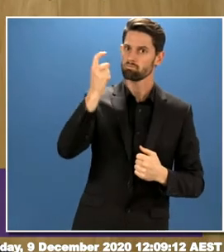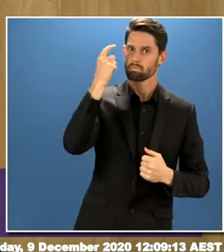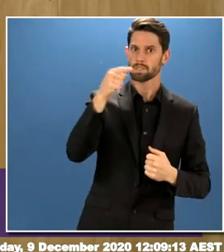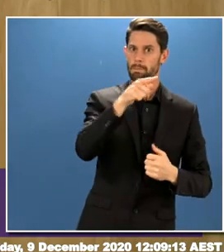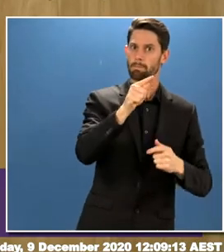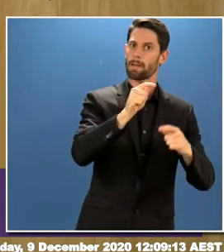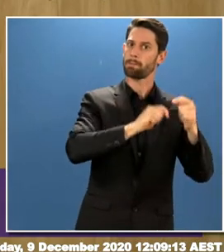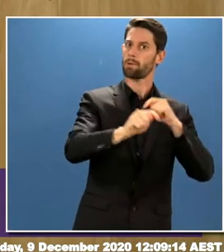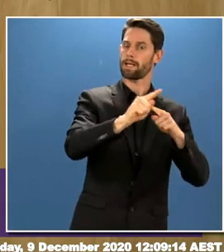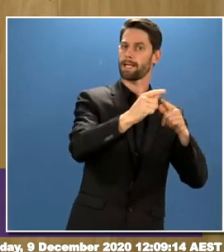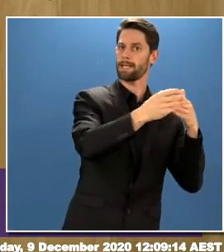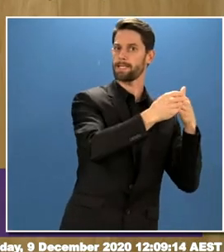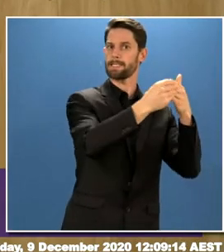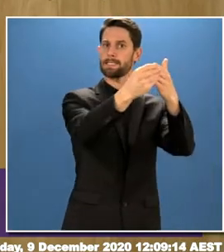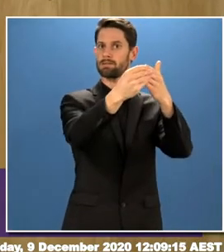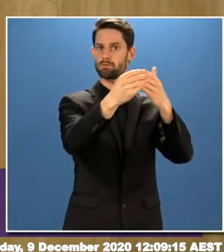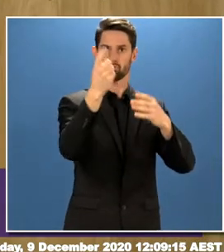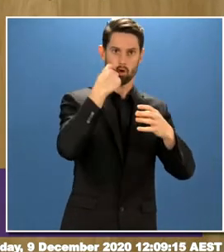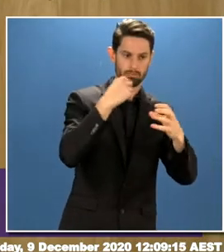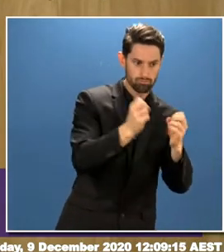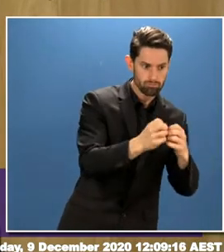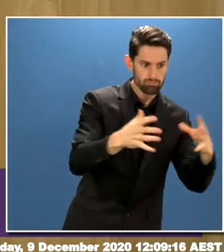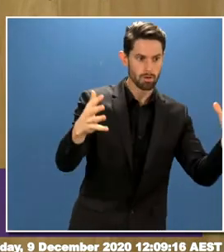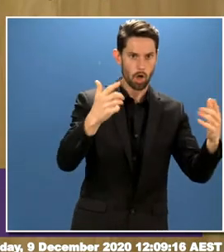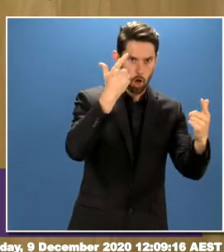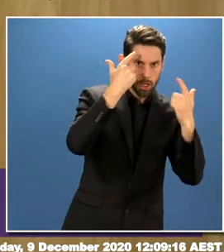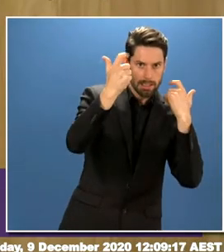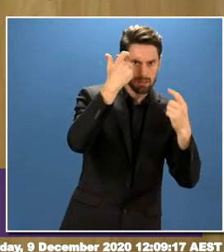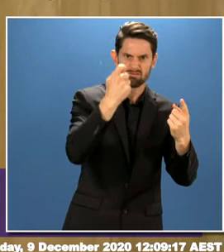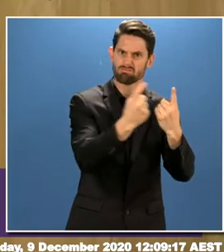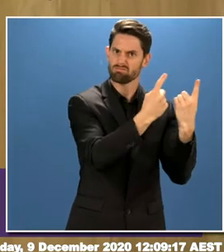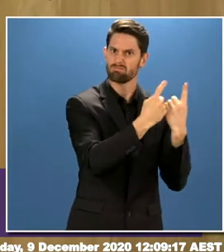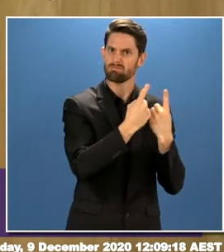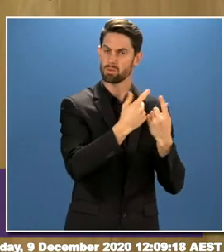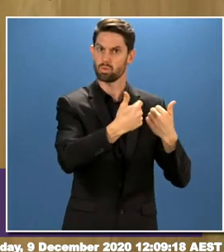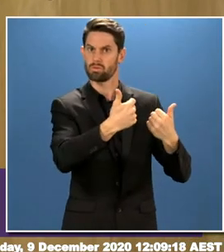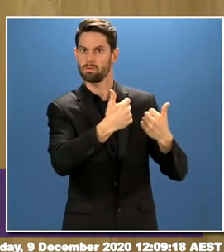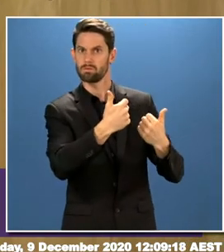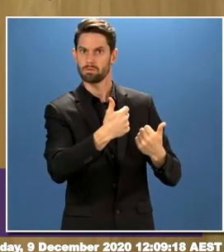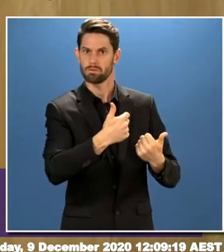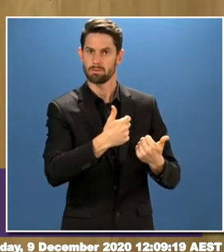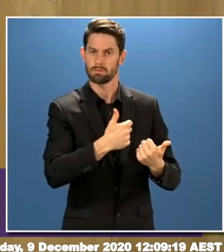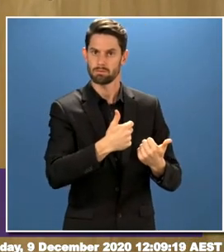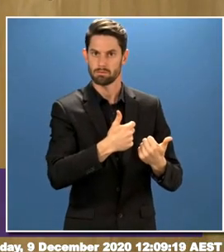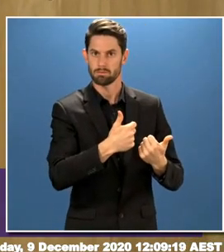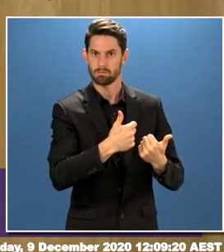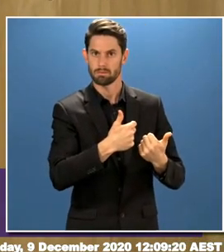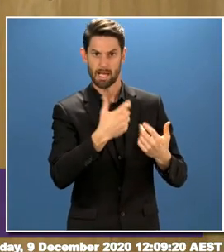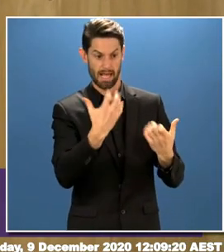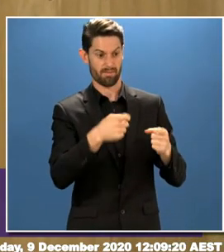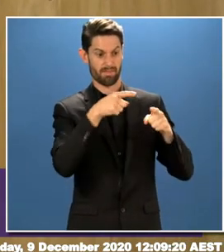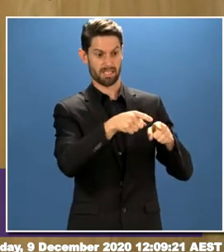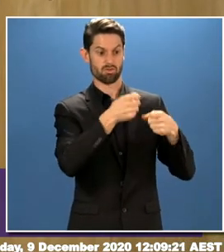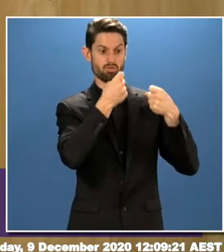in some of this work that provided these strategies.